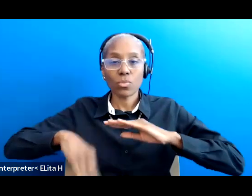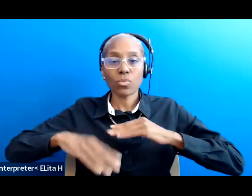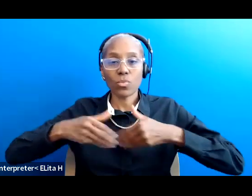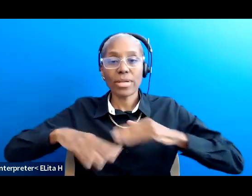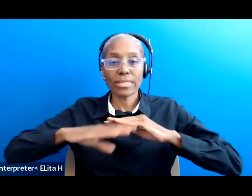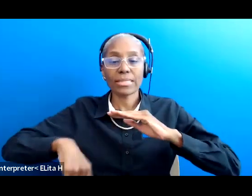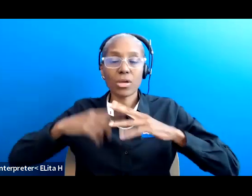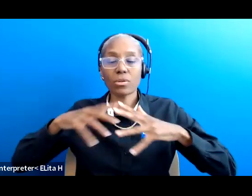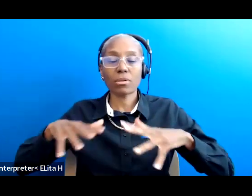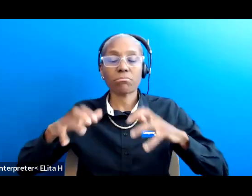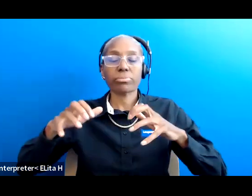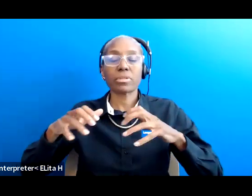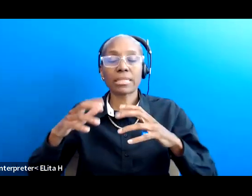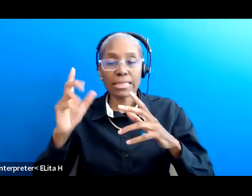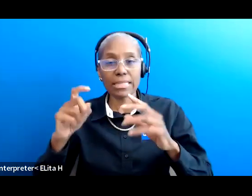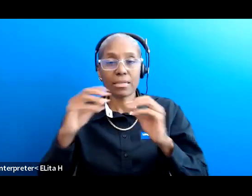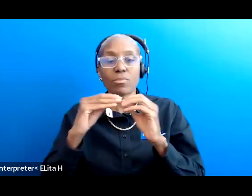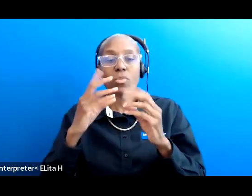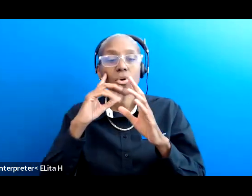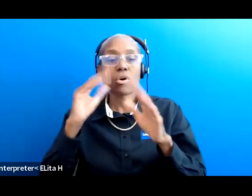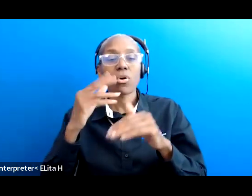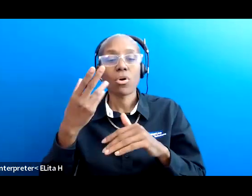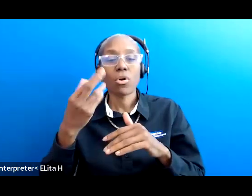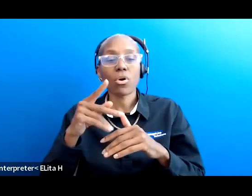And hope is, this is an elderly person who's 96.